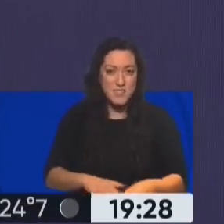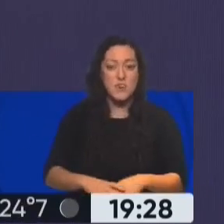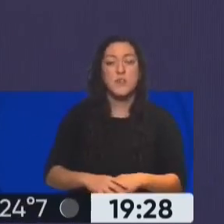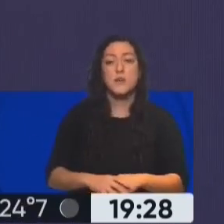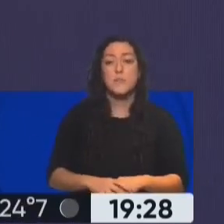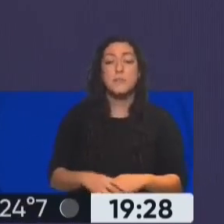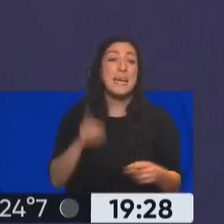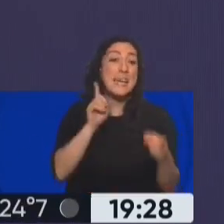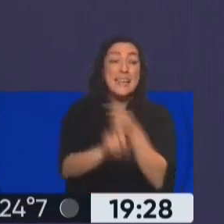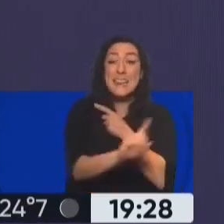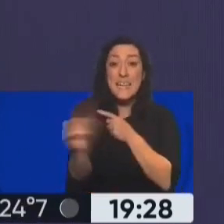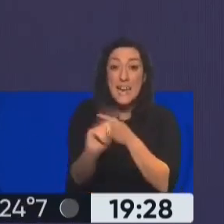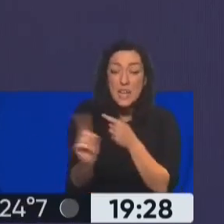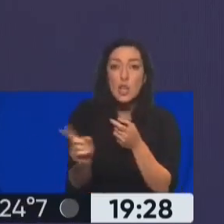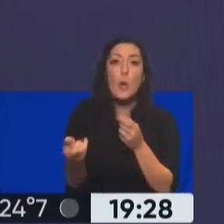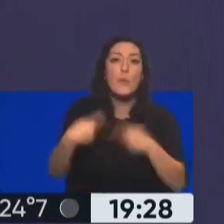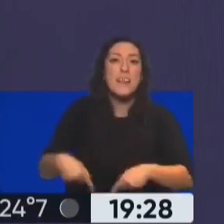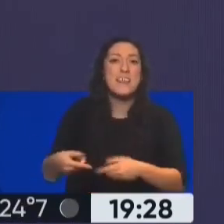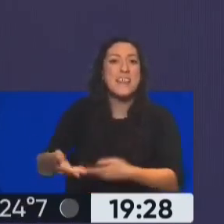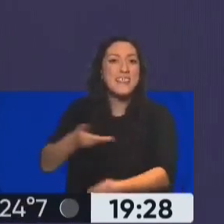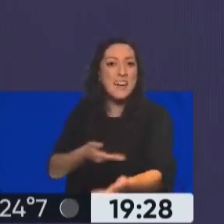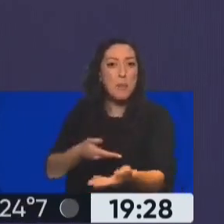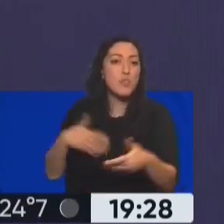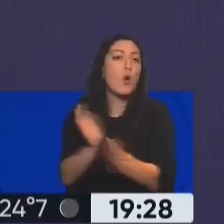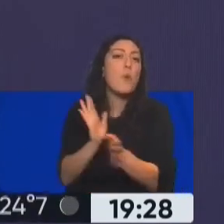And then the money was the cattle.